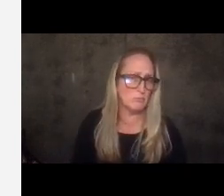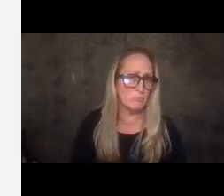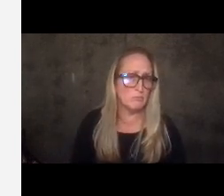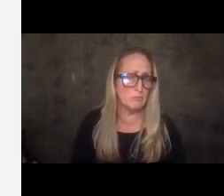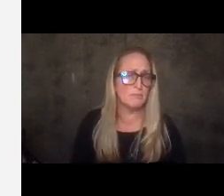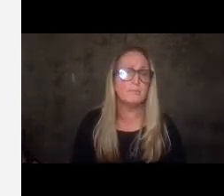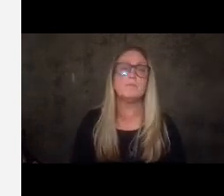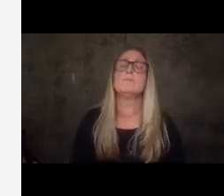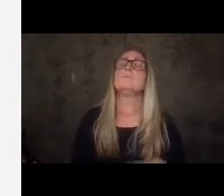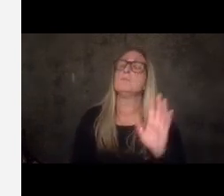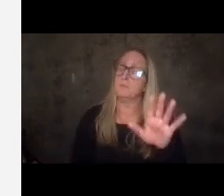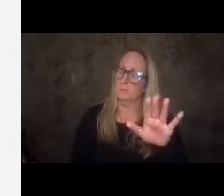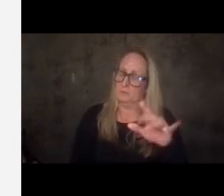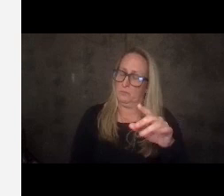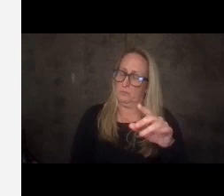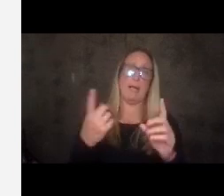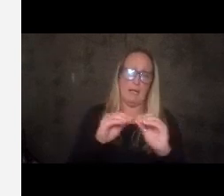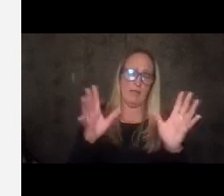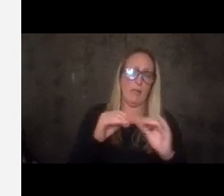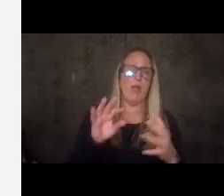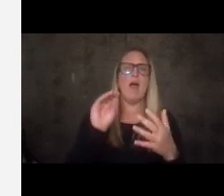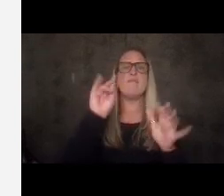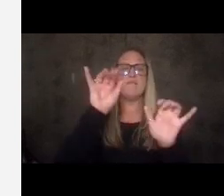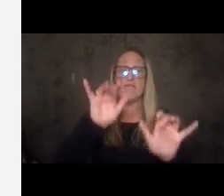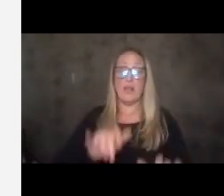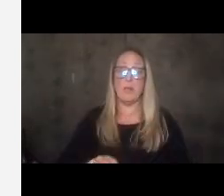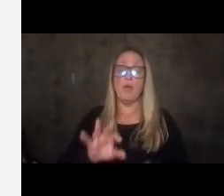Oh somebody OK? They did clarify a fillable form in Word. So yes,